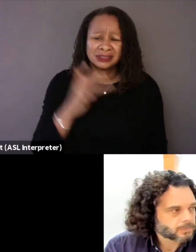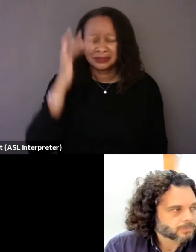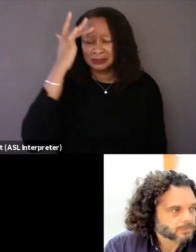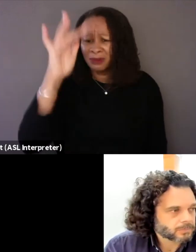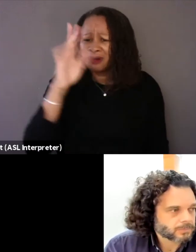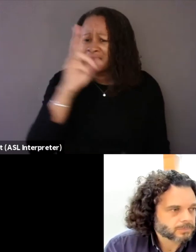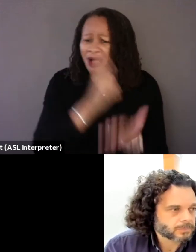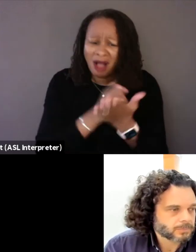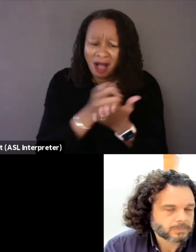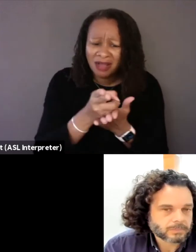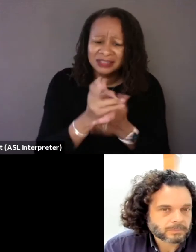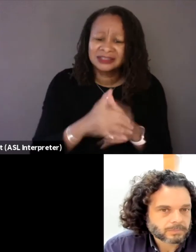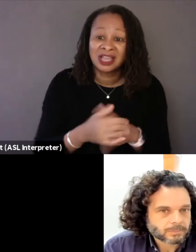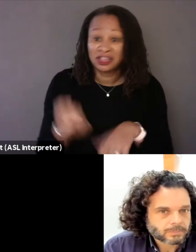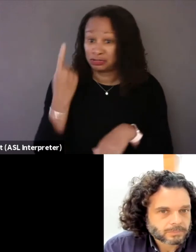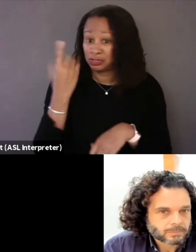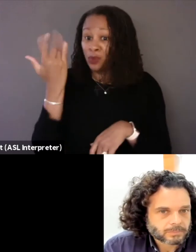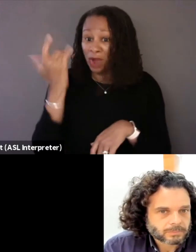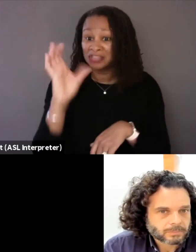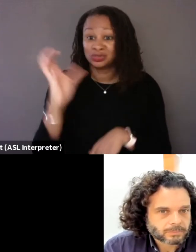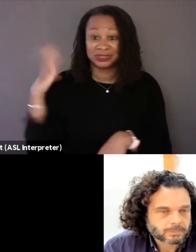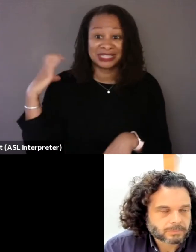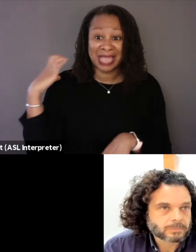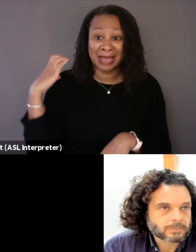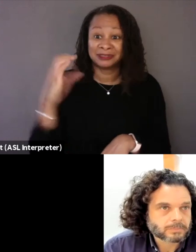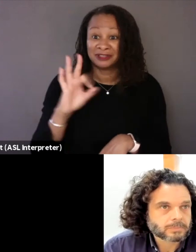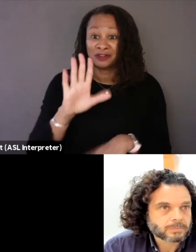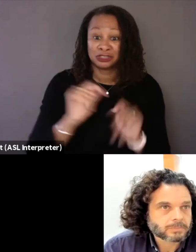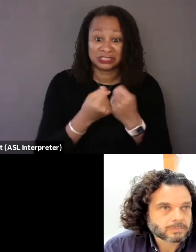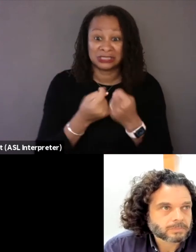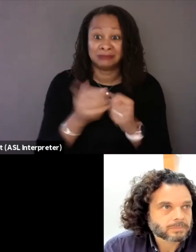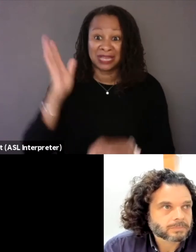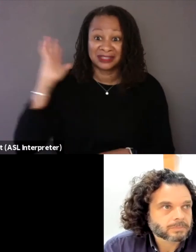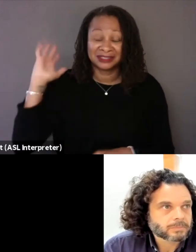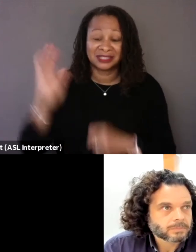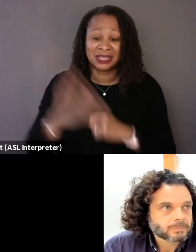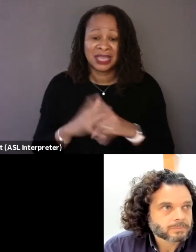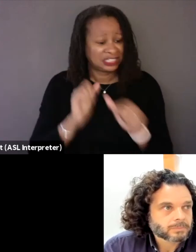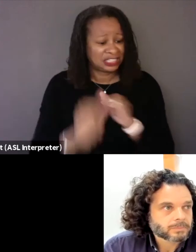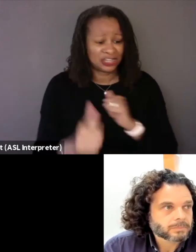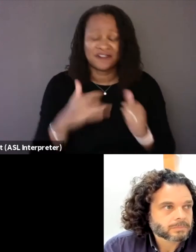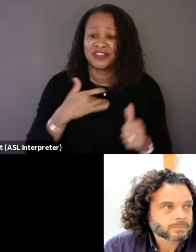and you get why she was the captain of her team in her day, she still feels like the captain of anyone's team that would